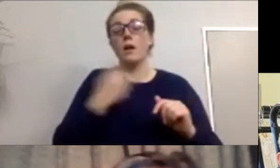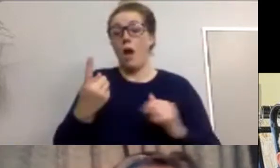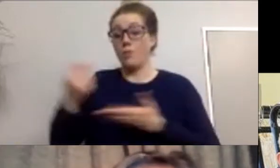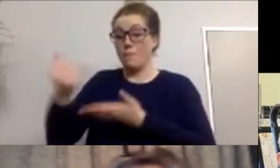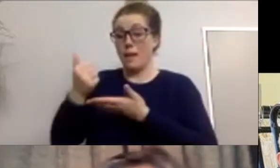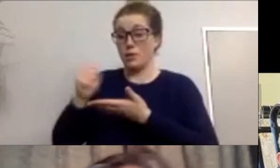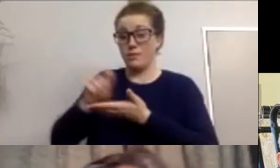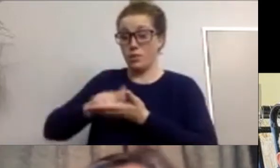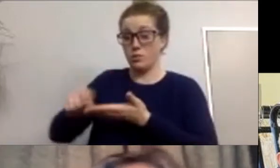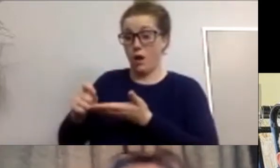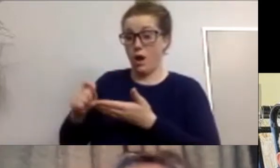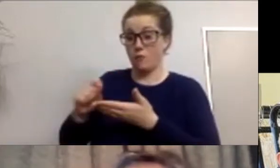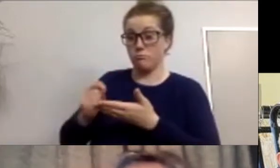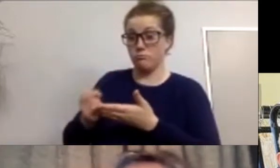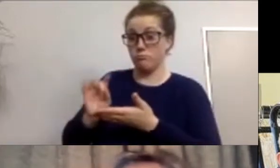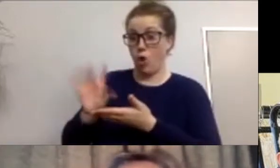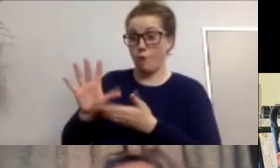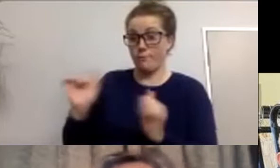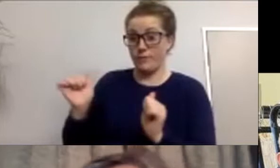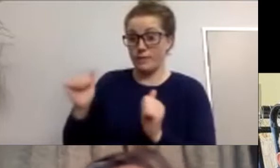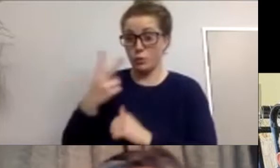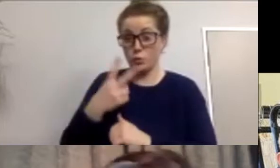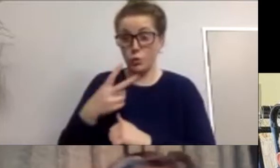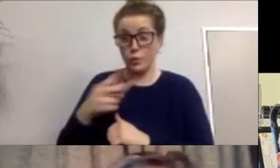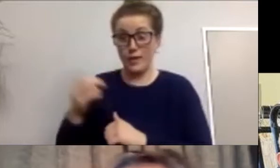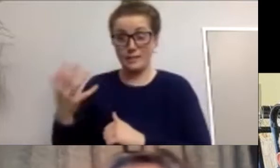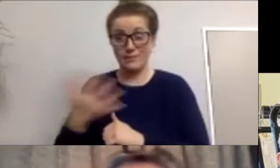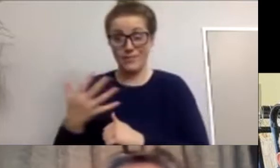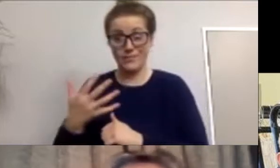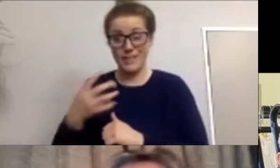off for 2015, there was no point to reinvent the wheel, so I thought is there